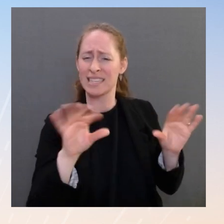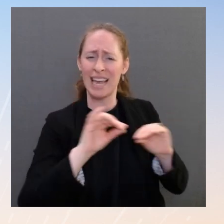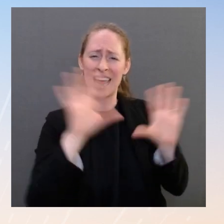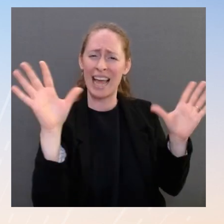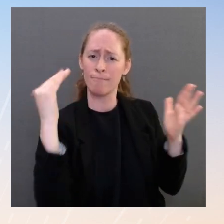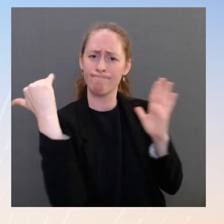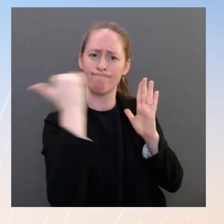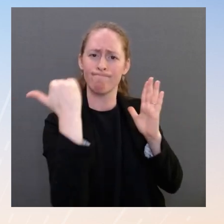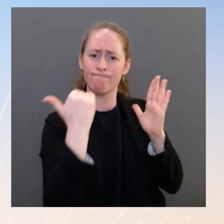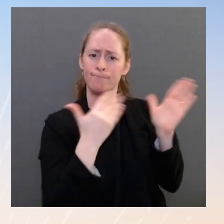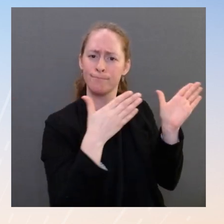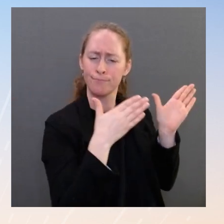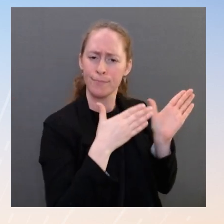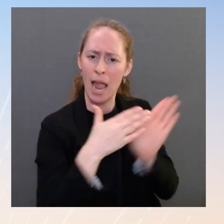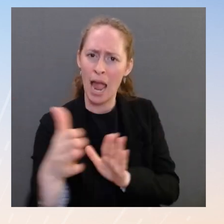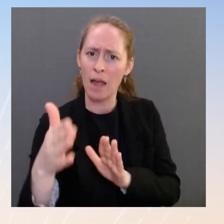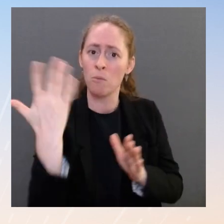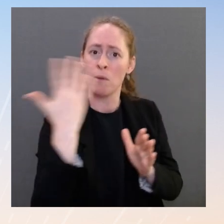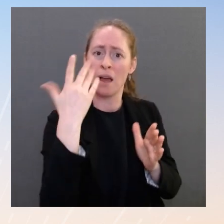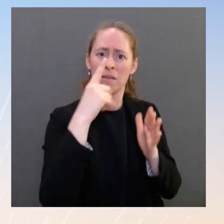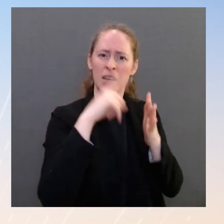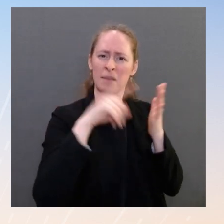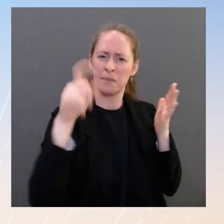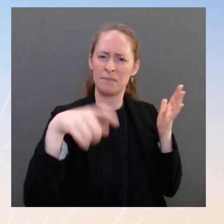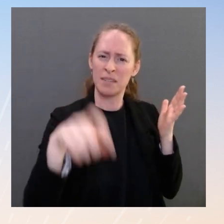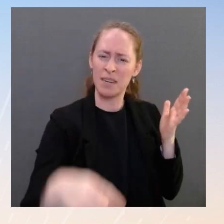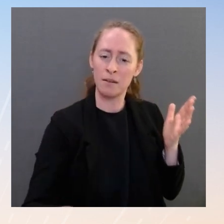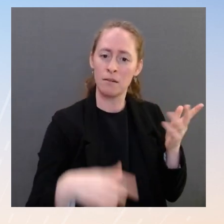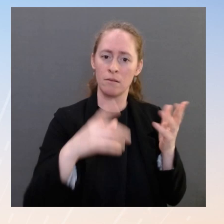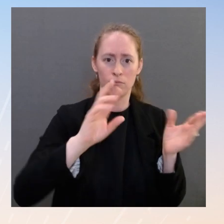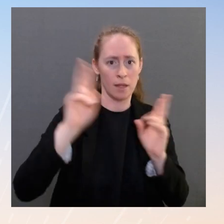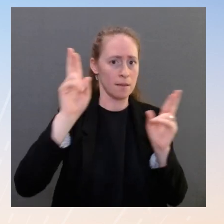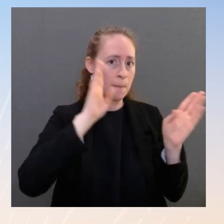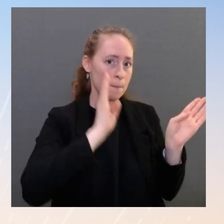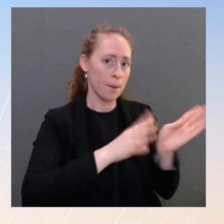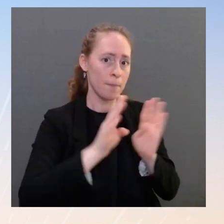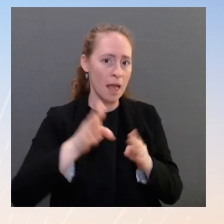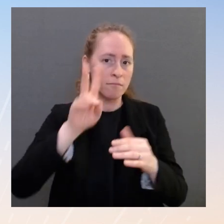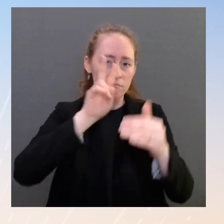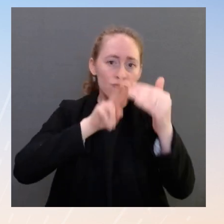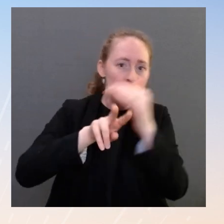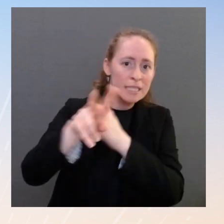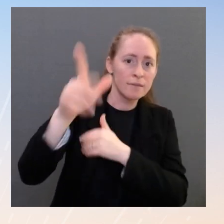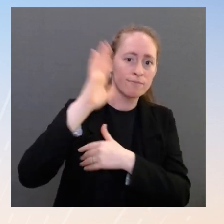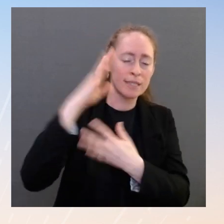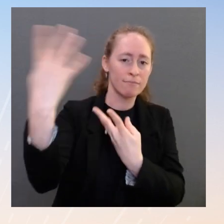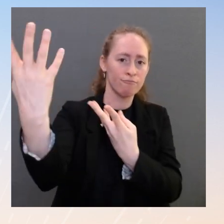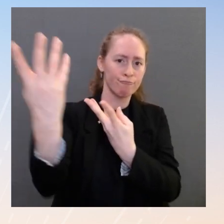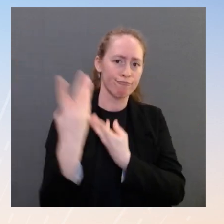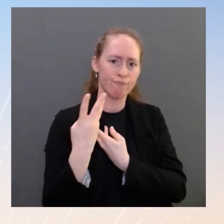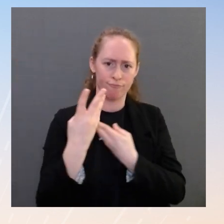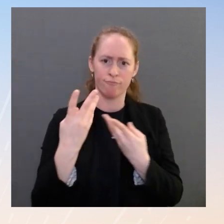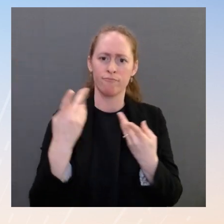to address this potential increase will help address that. So I would point you to his many hours of testimony today and tomorrow.